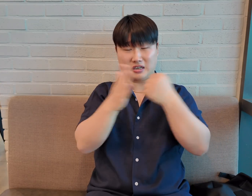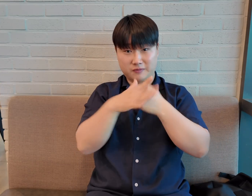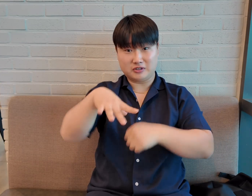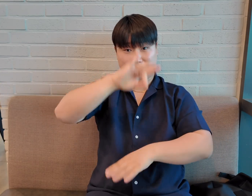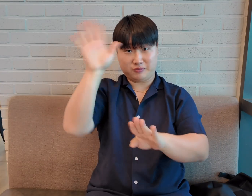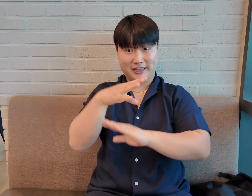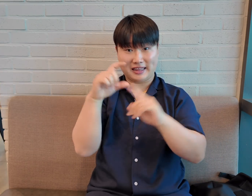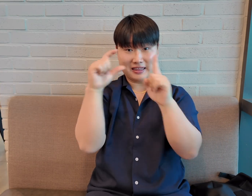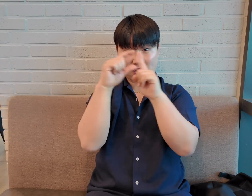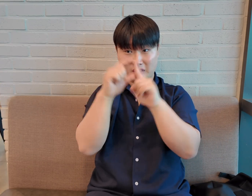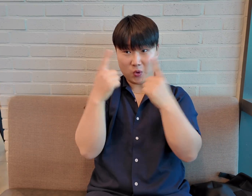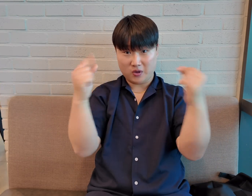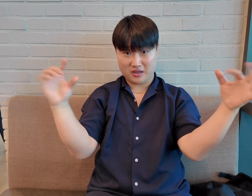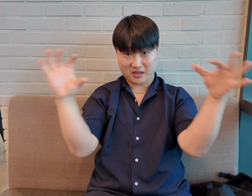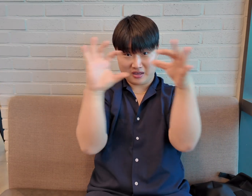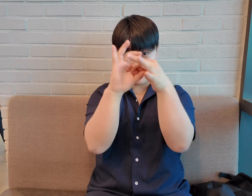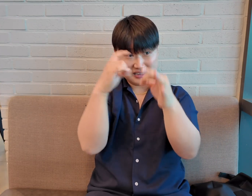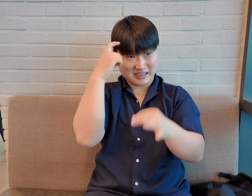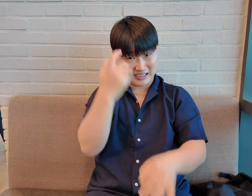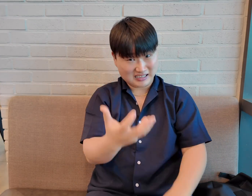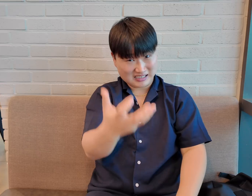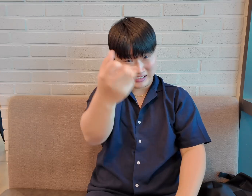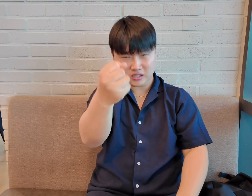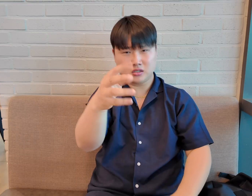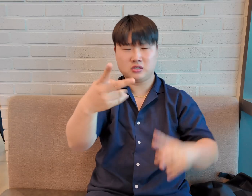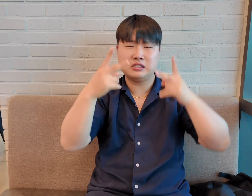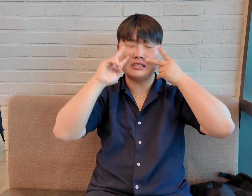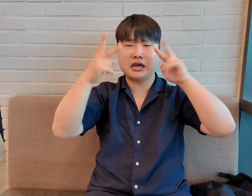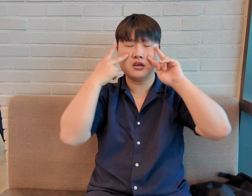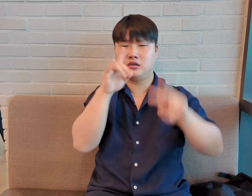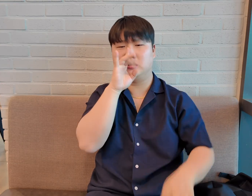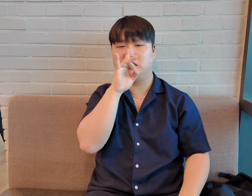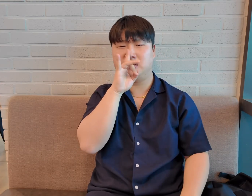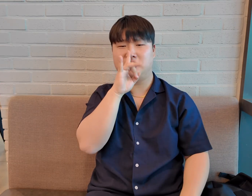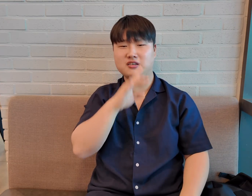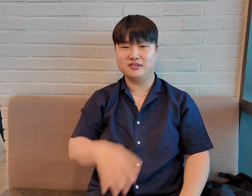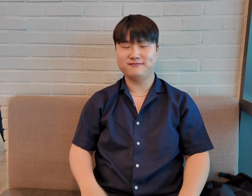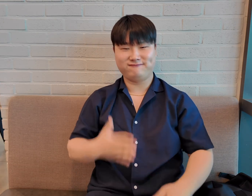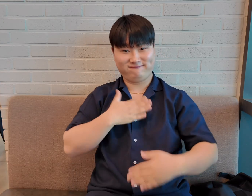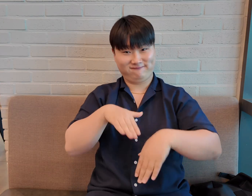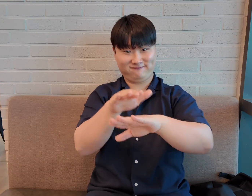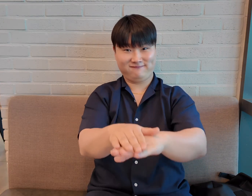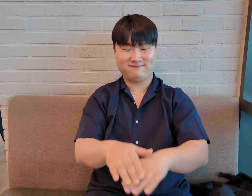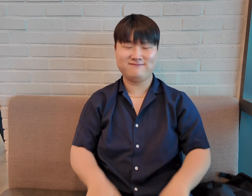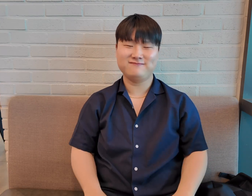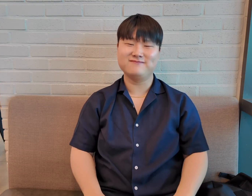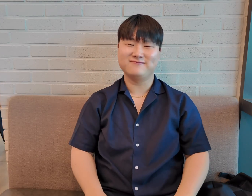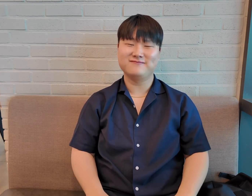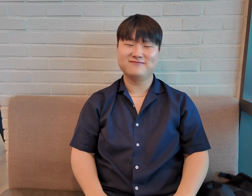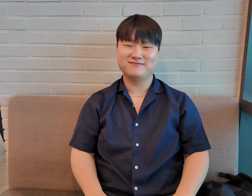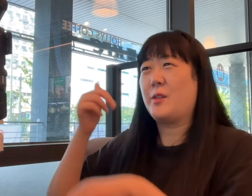they can correspond to words the same way. It would be better not to make that mistake. That would be nice.